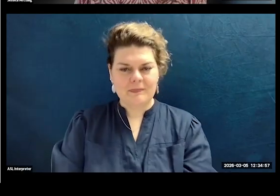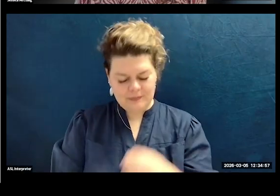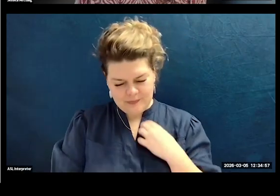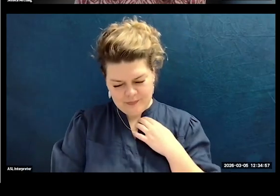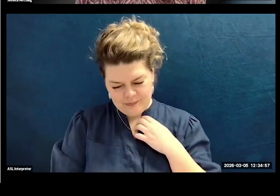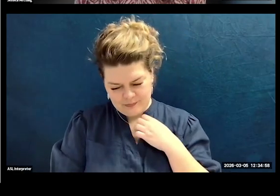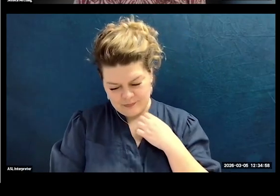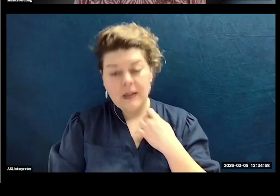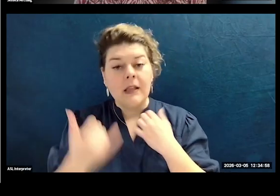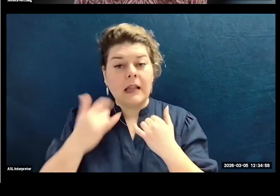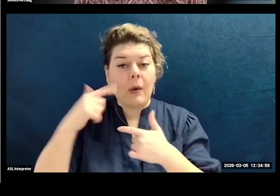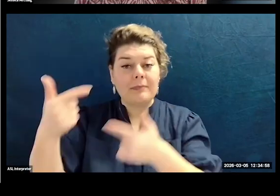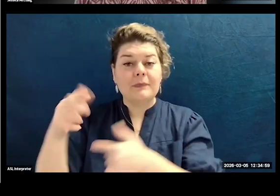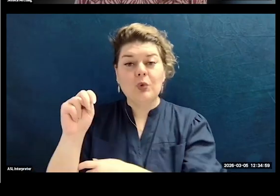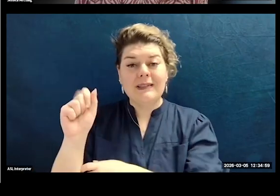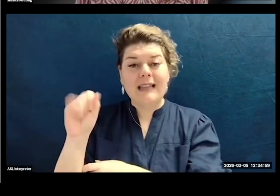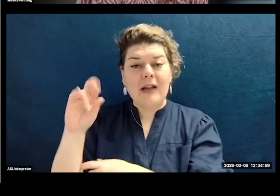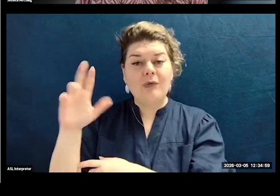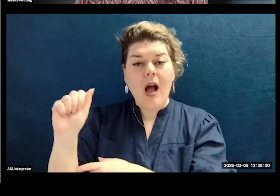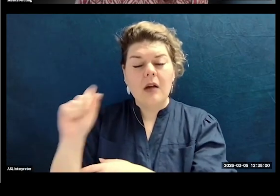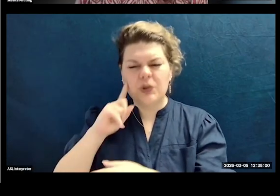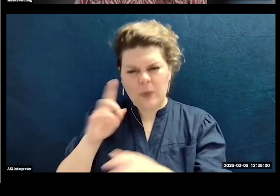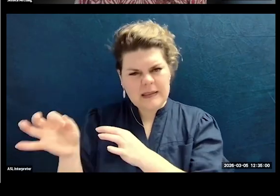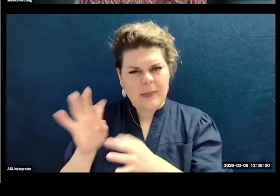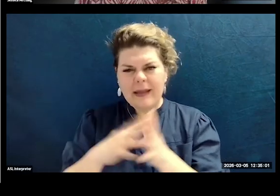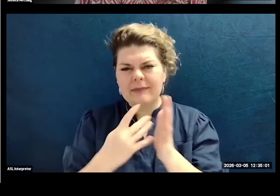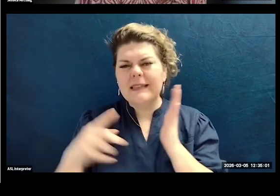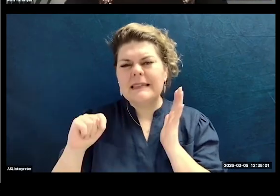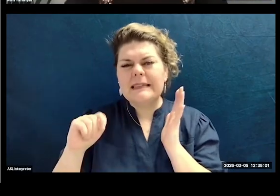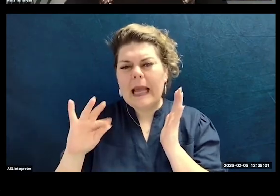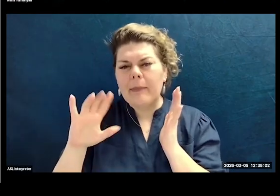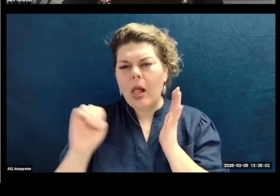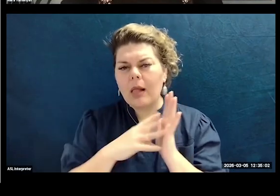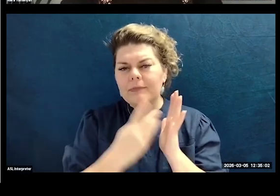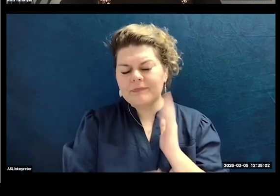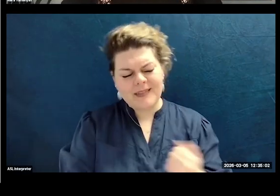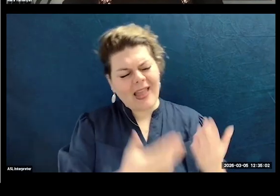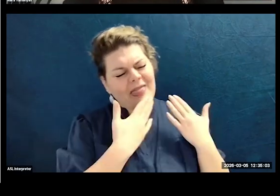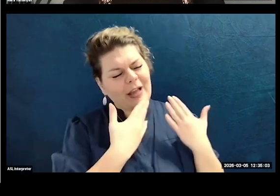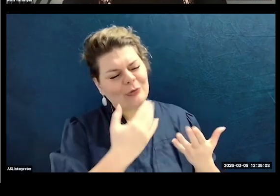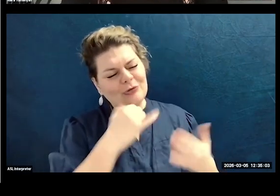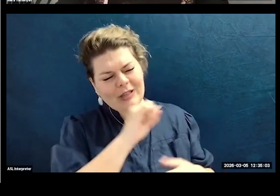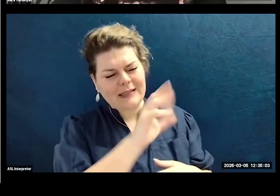Okay, now I'm gonna hand things over to Naira to talk about tables. Thank you, Jessica. This is Naira Tumanyan.